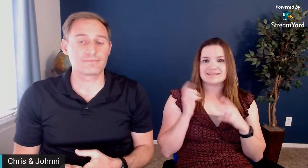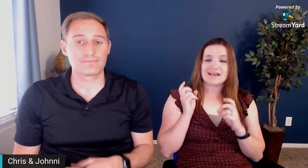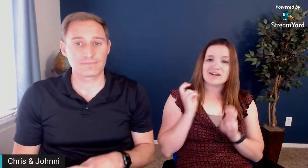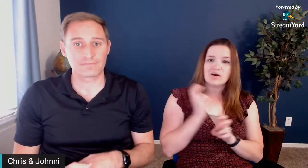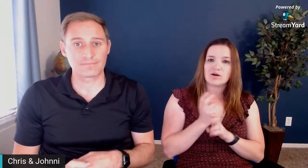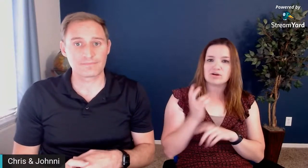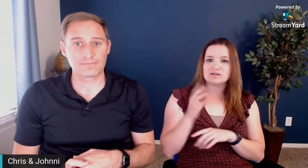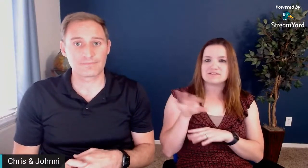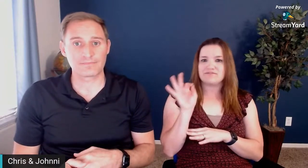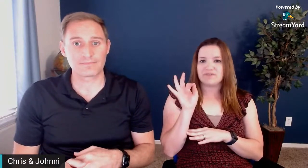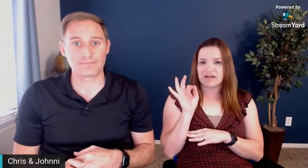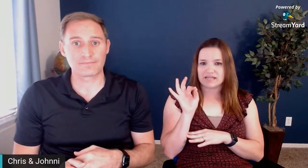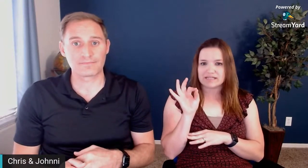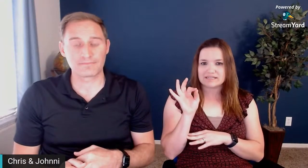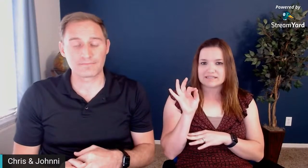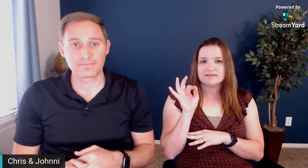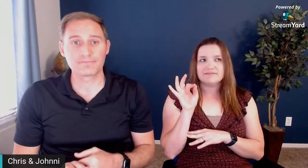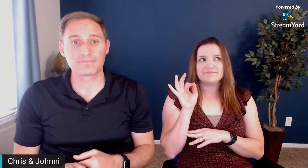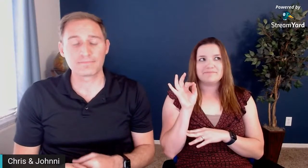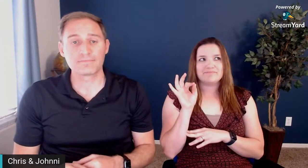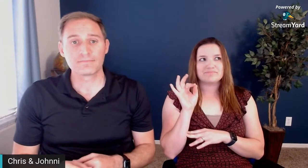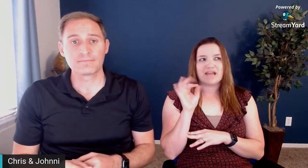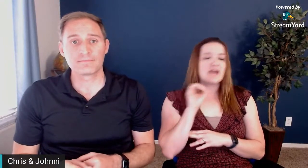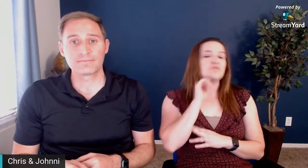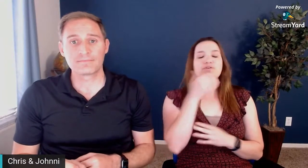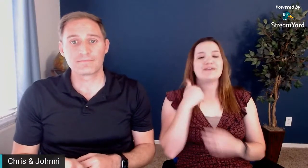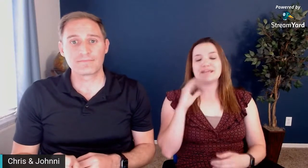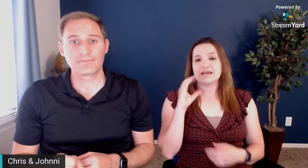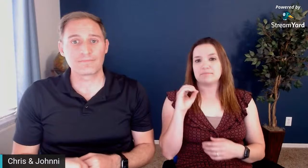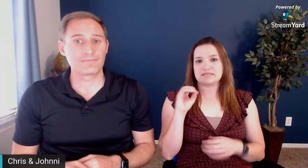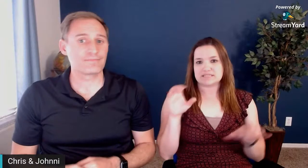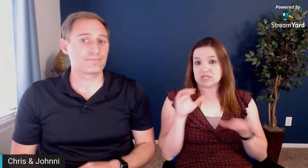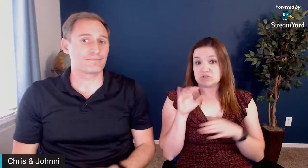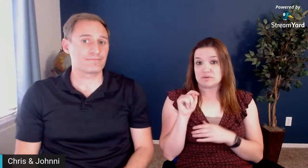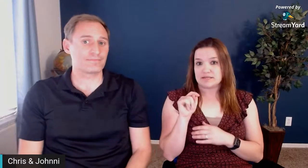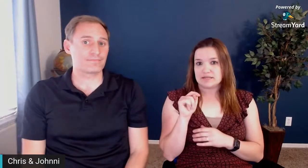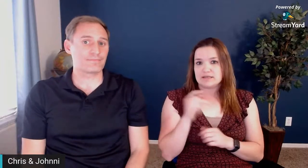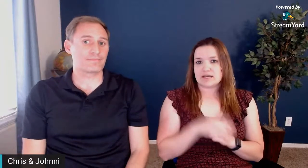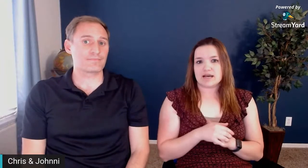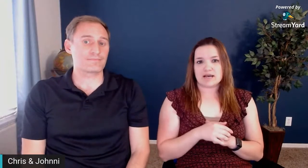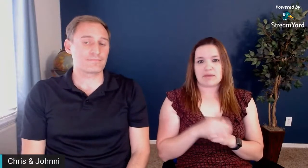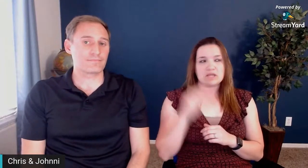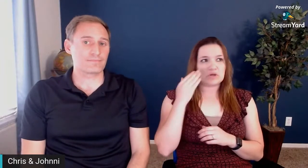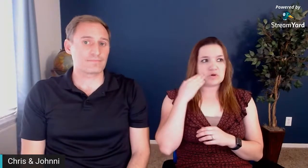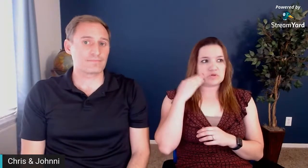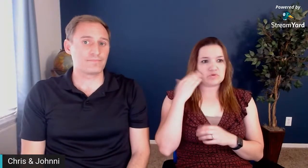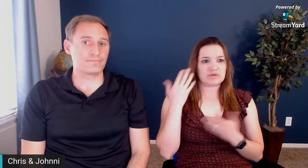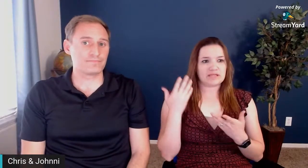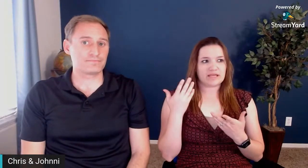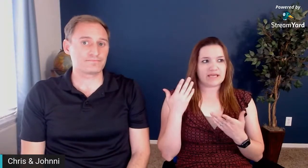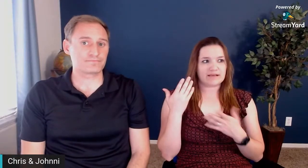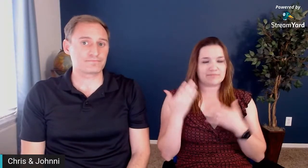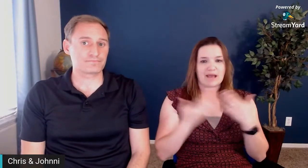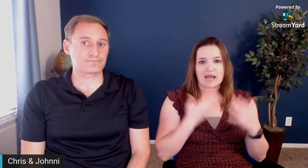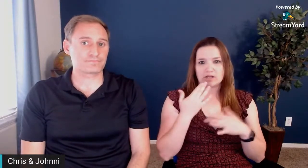it's kind of hard to find i don't know of any companies that do it um i know you can like hire